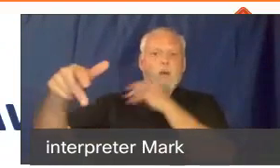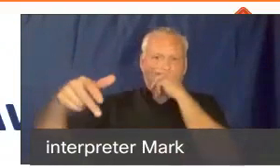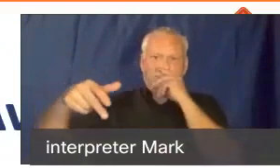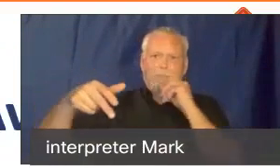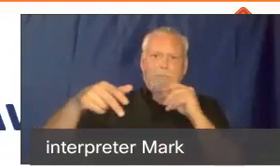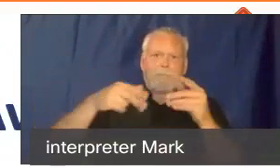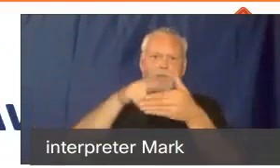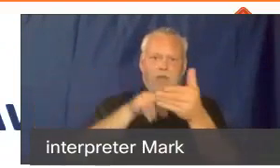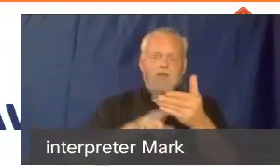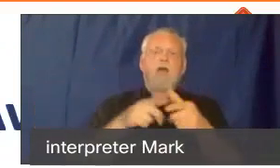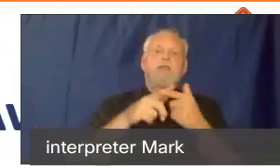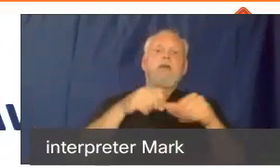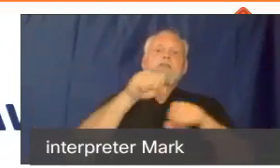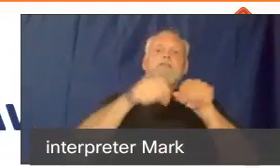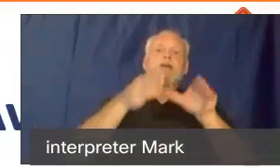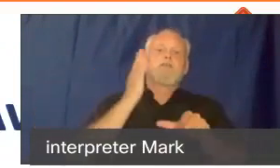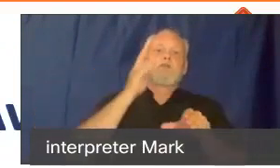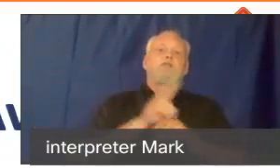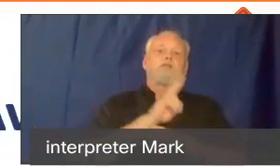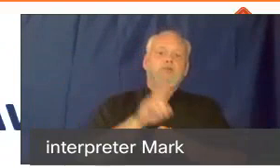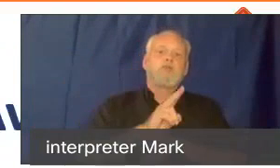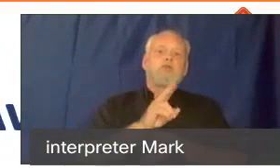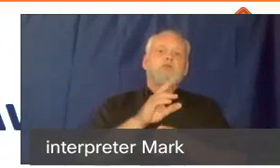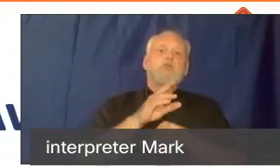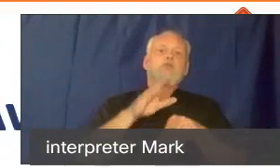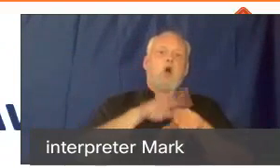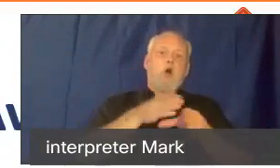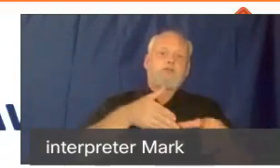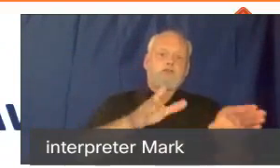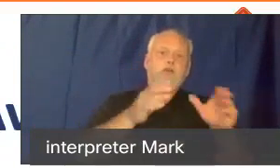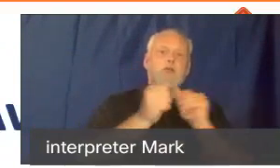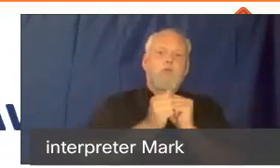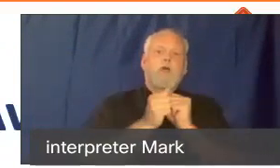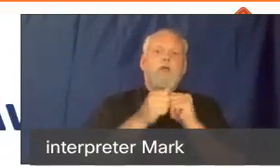On South Dakota on McDonald placed pedestrians will continue to use the sidewalk.